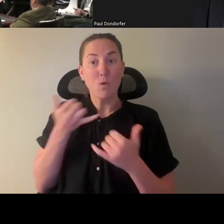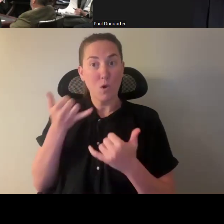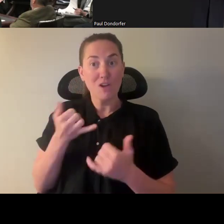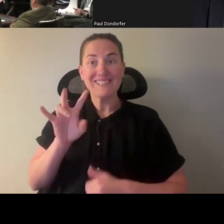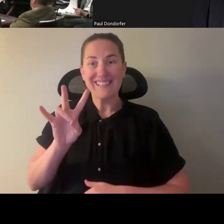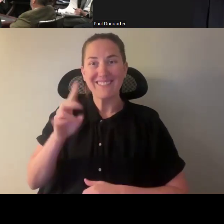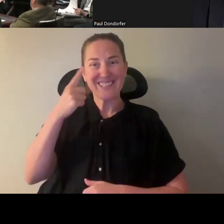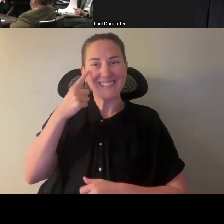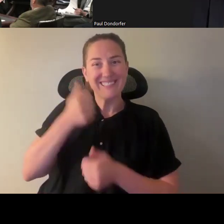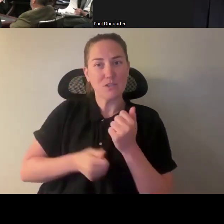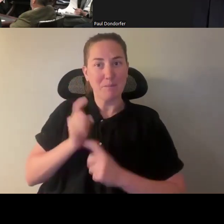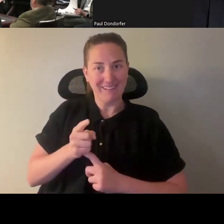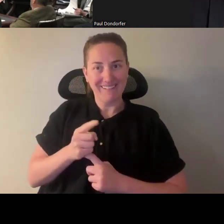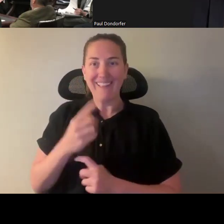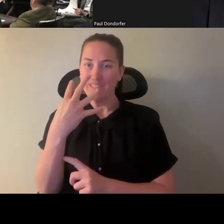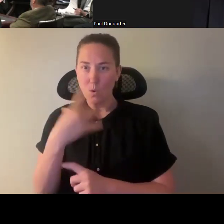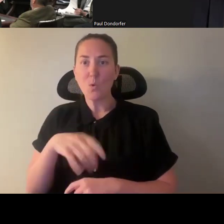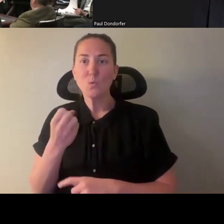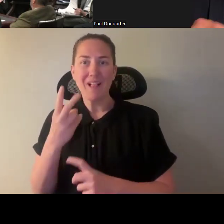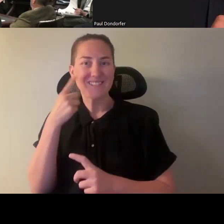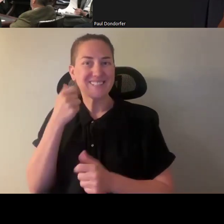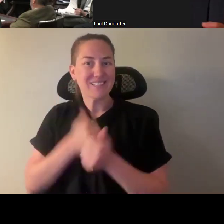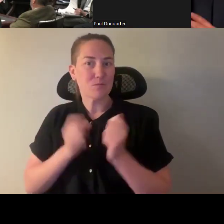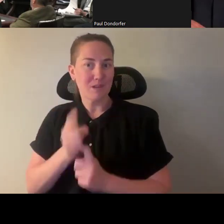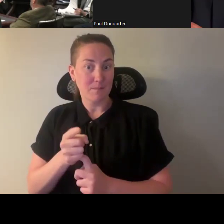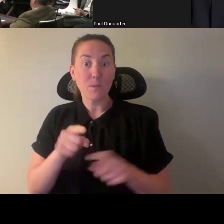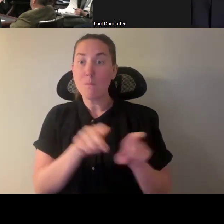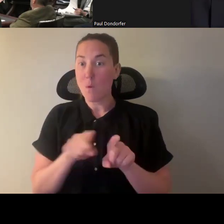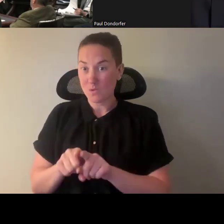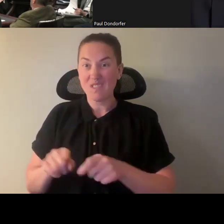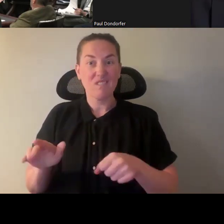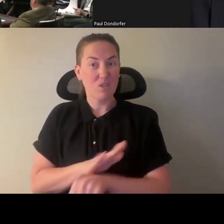minute and video calls to 12 cents per minute but it also completely eliminated site commissions for